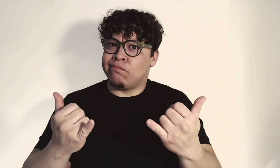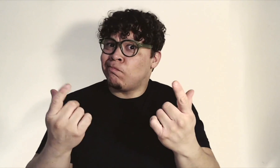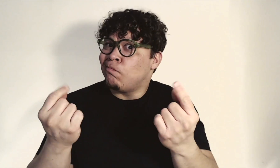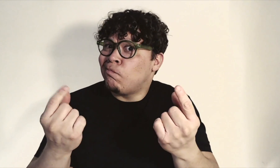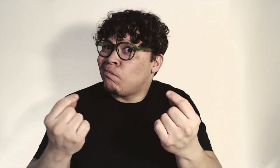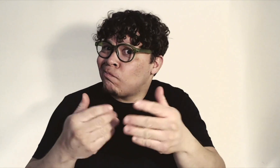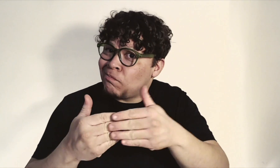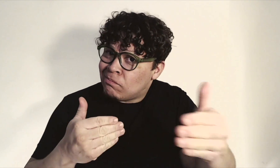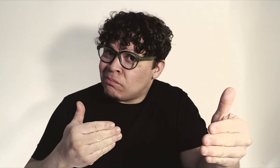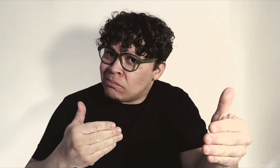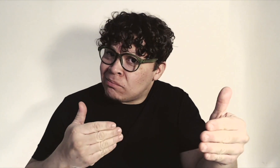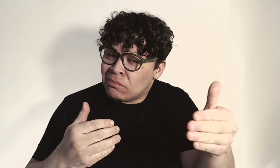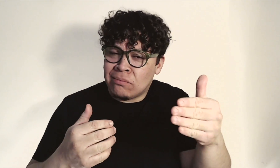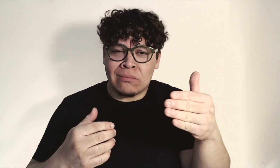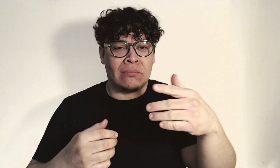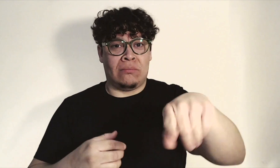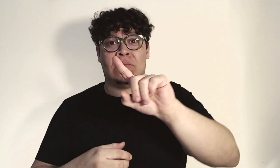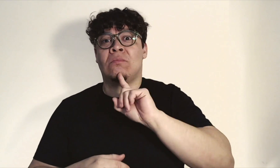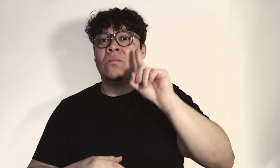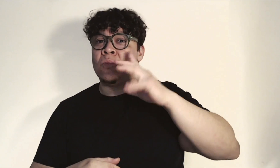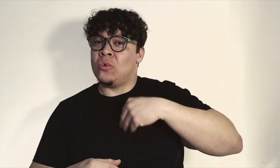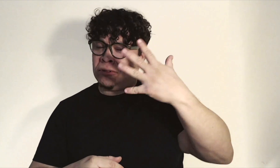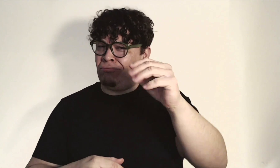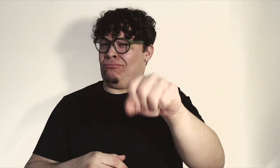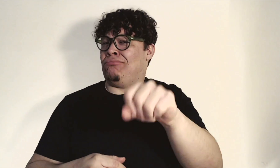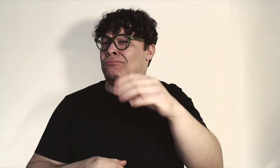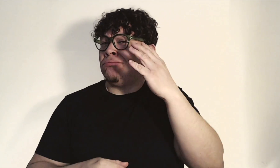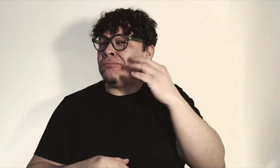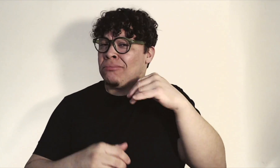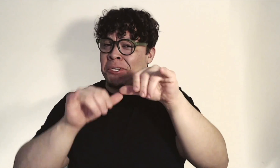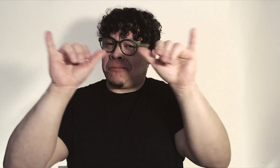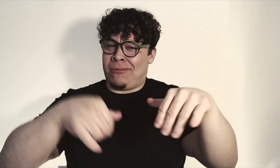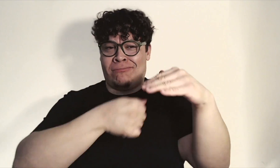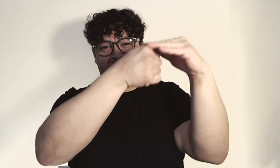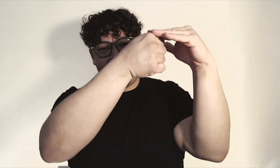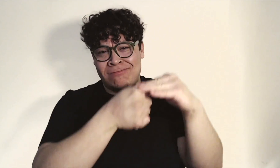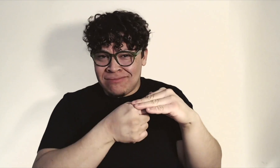Now what? (Yes, white Deaf people experience a systematic oppression.)